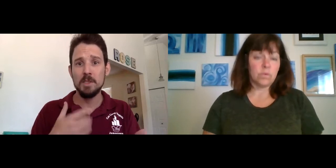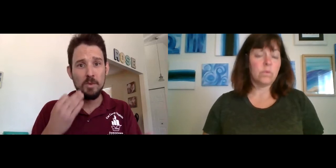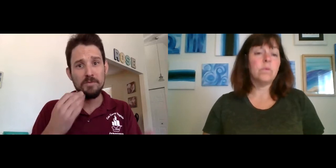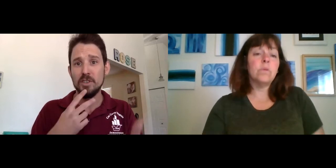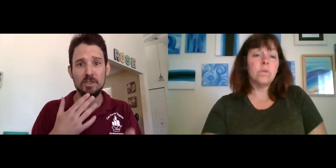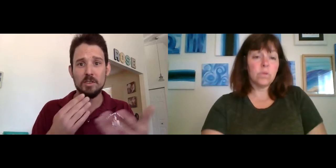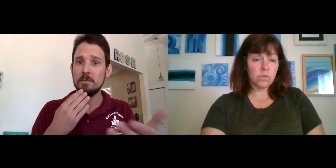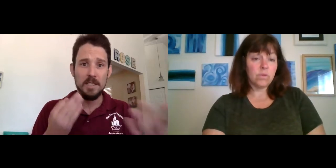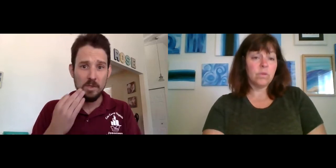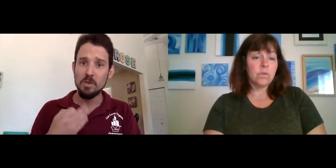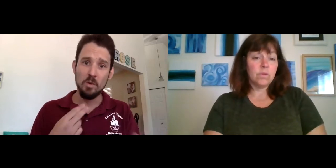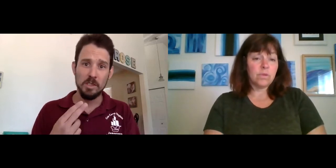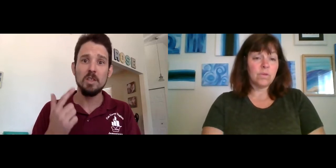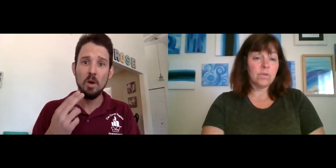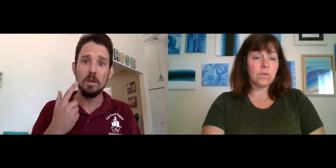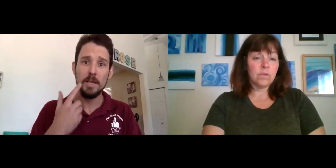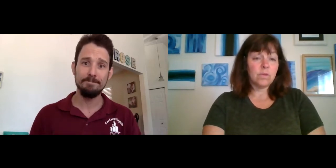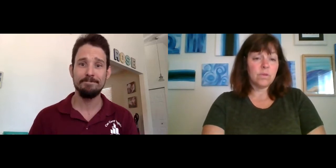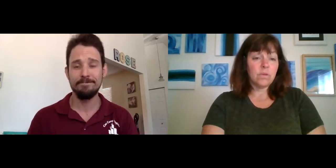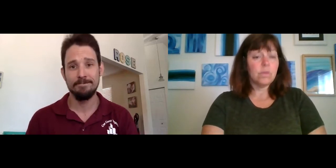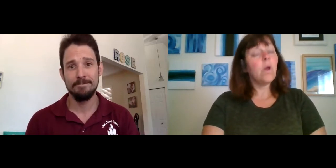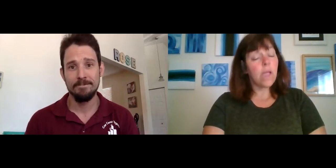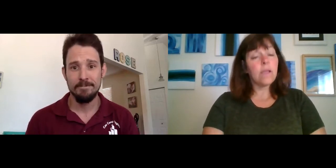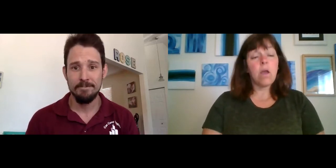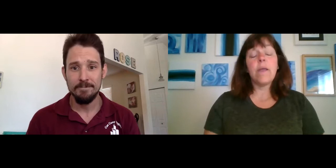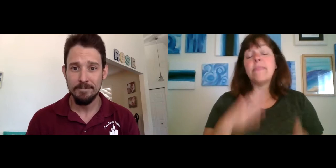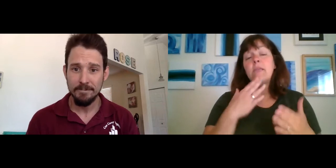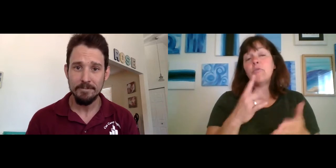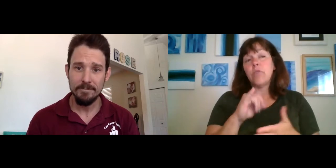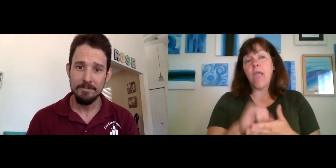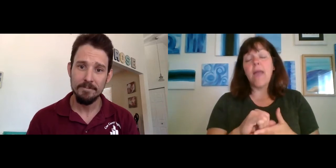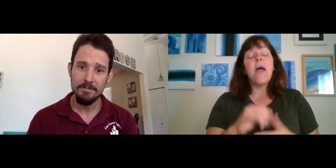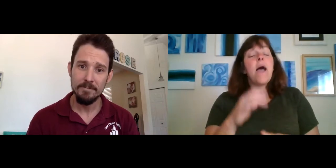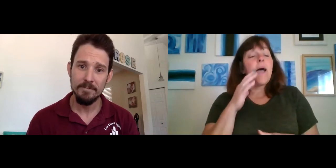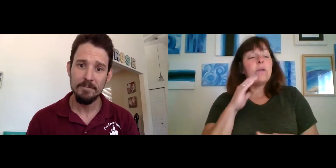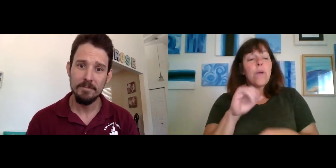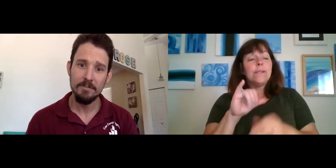refer you to the best resources locally Karen: okay I thank you for that I know it